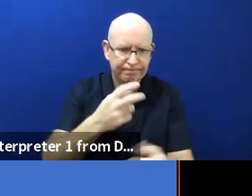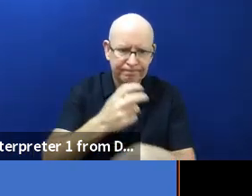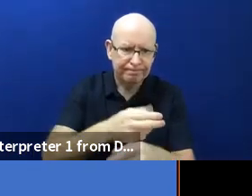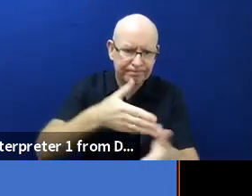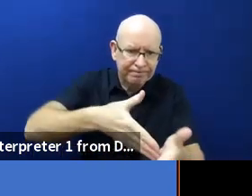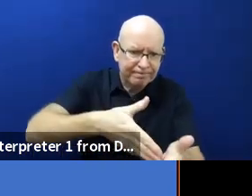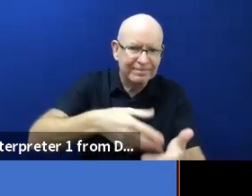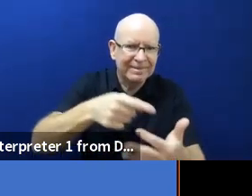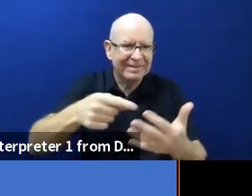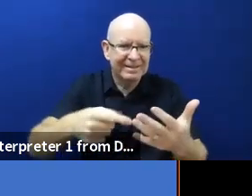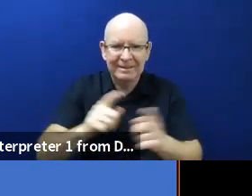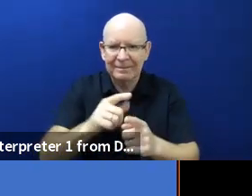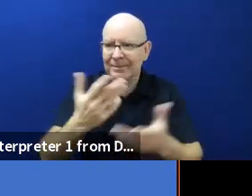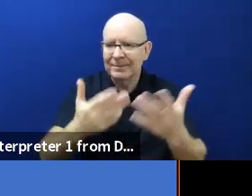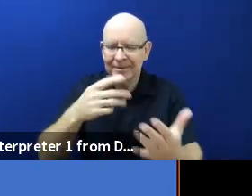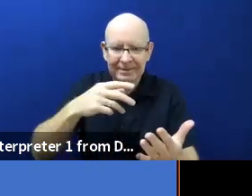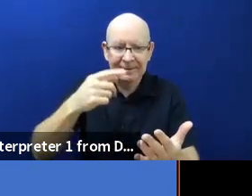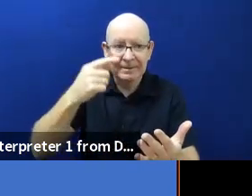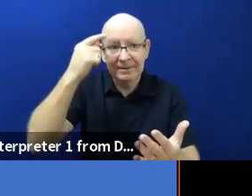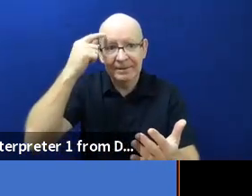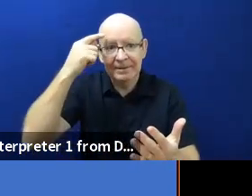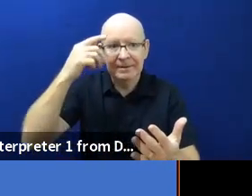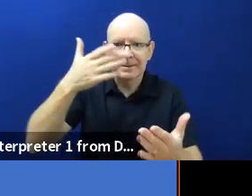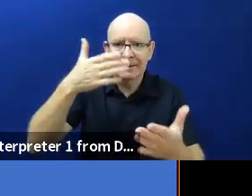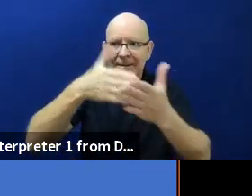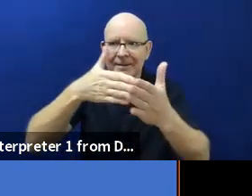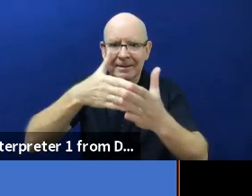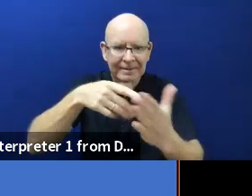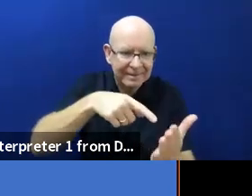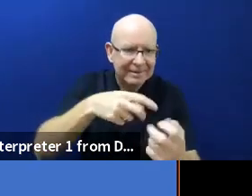overcoming all those barriers generate costs for persons with disabilities and their families.